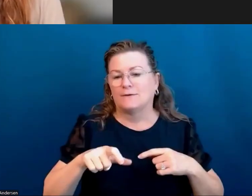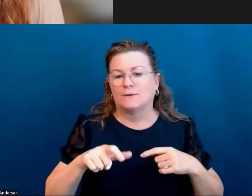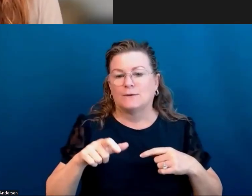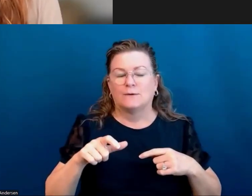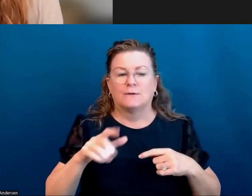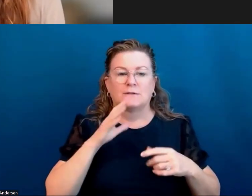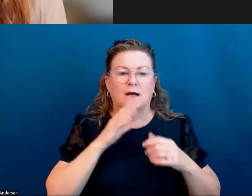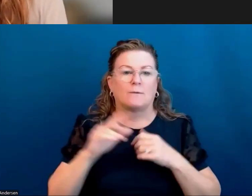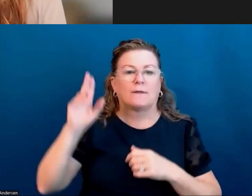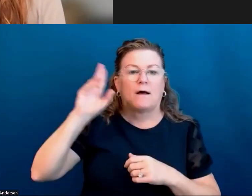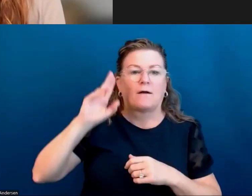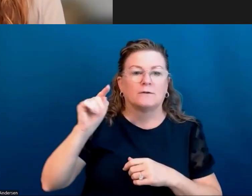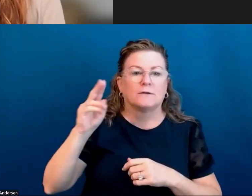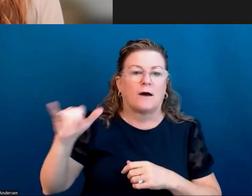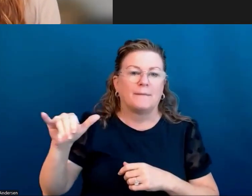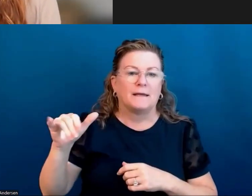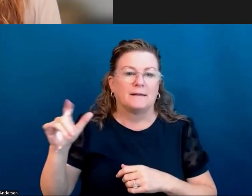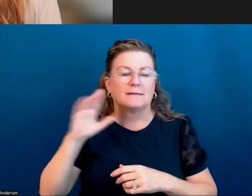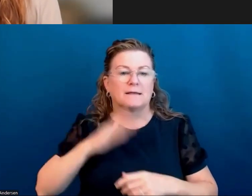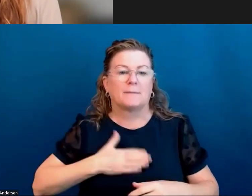Tommy or somebody that's upset because he's not eating the